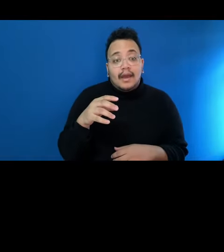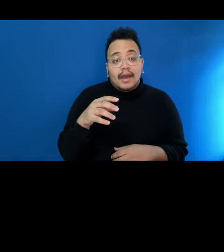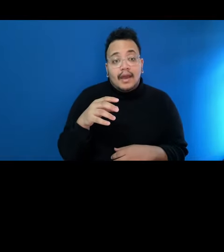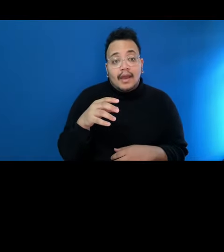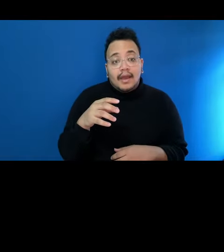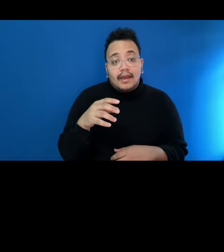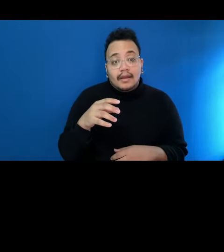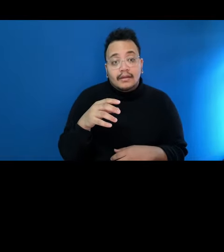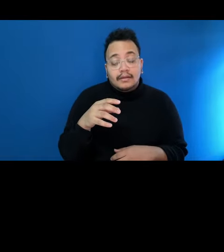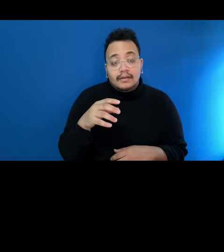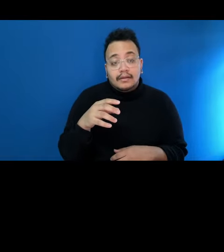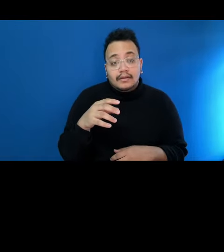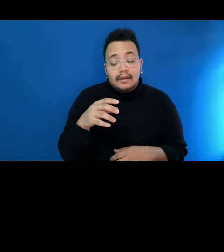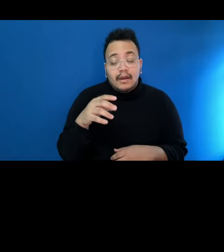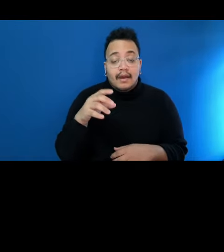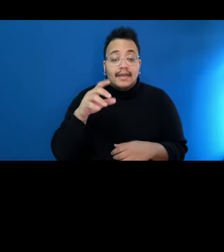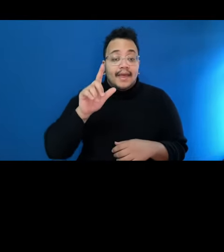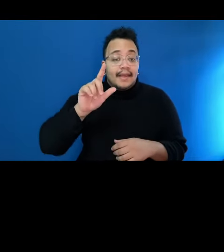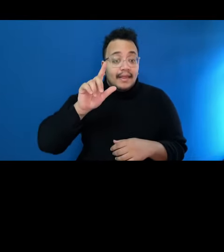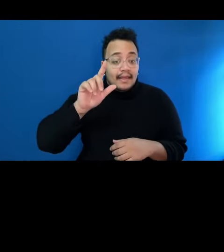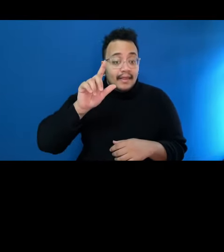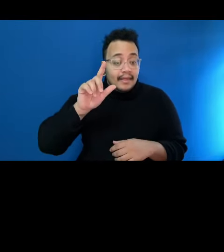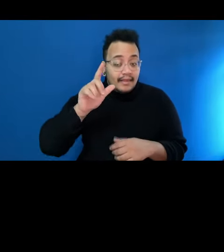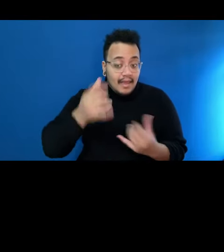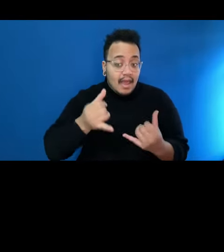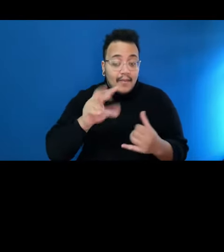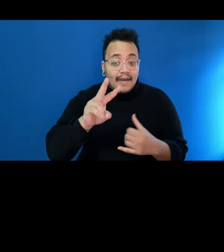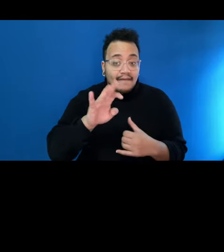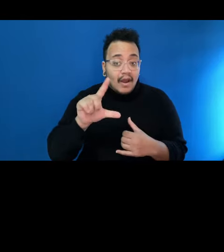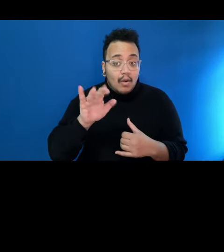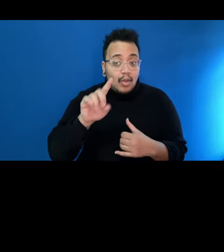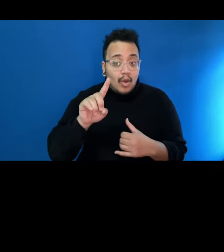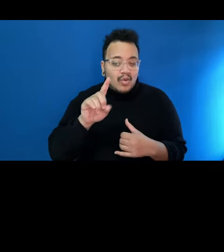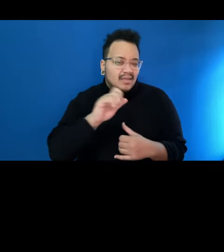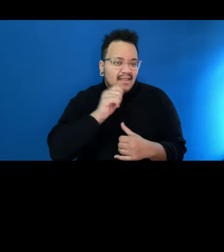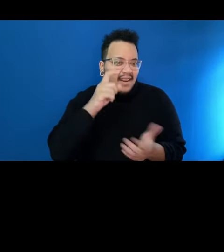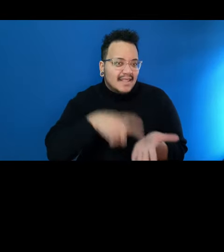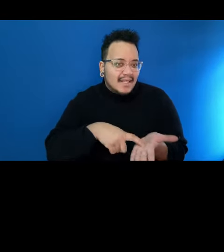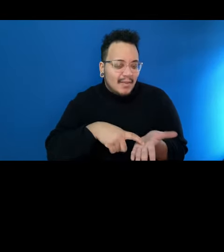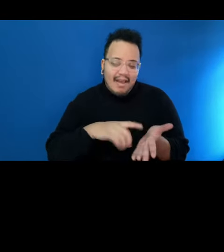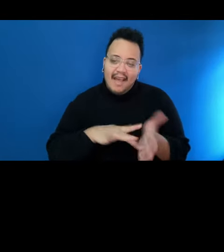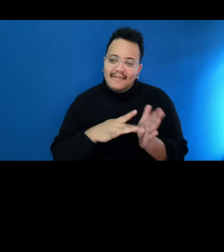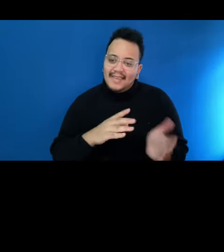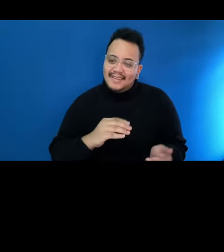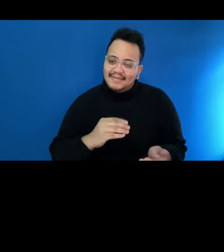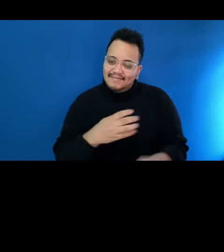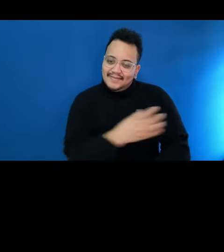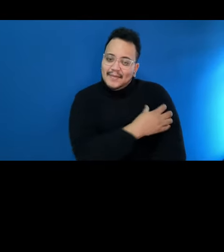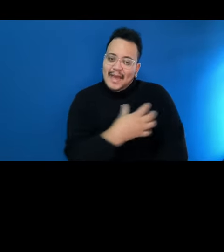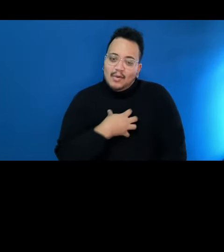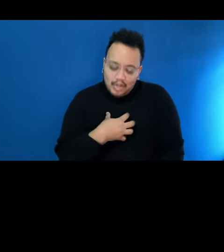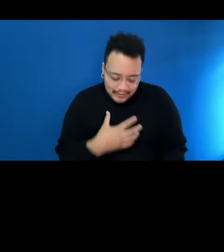It made me feel empowered. Something that I would tell a trans girl who is hesitant to start treatment is,